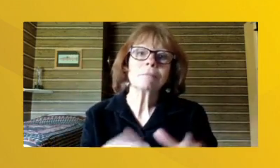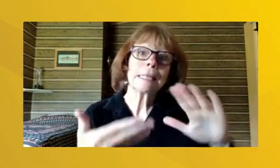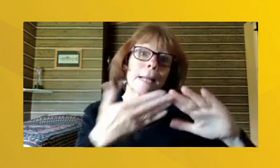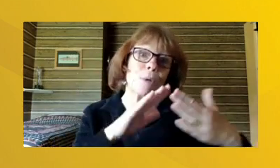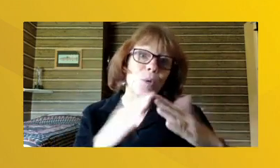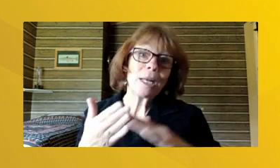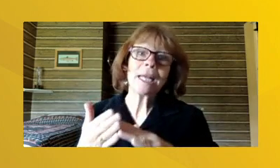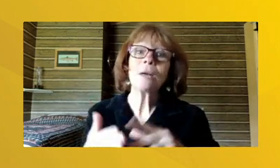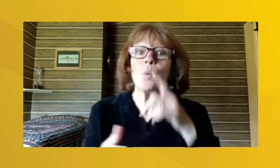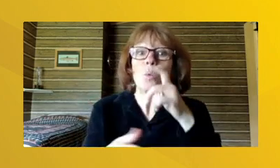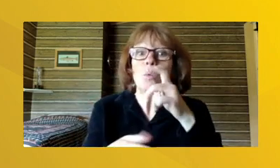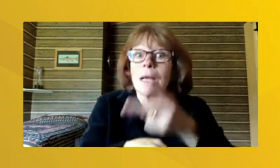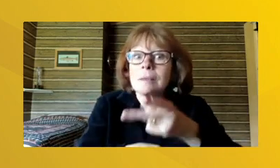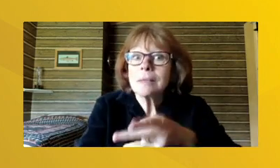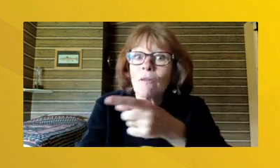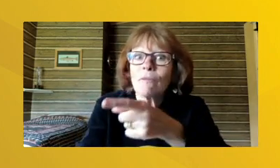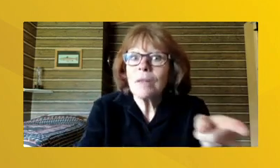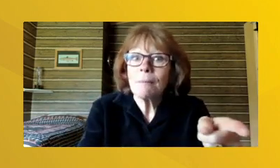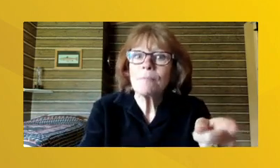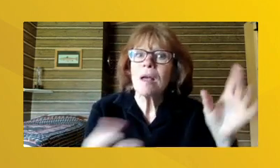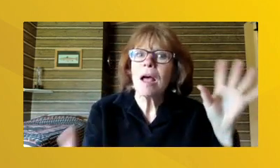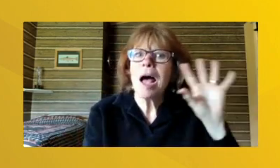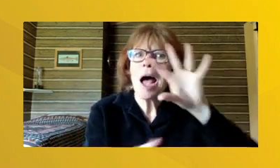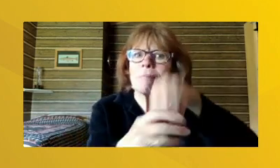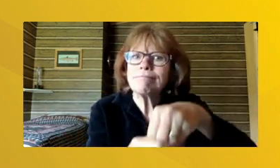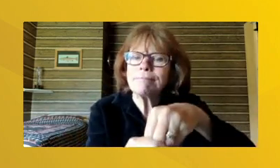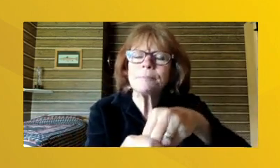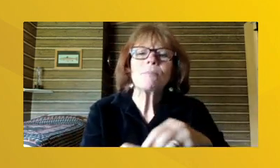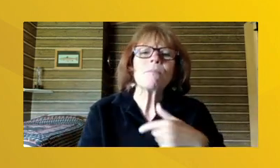So we intentionally create these resources with caretaker engagement in mind, whether